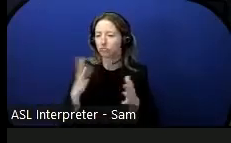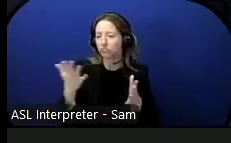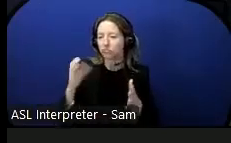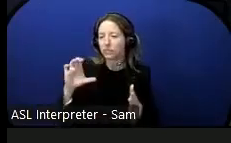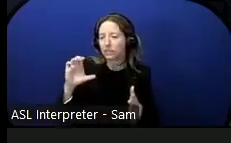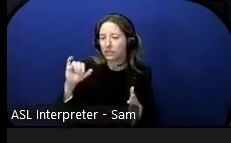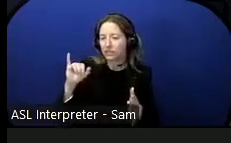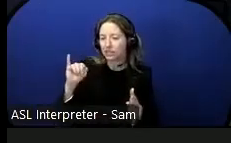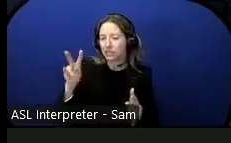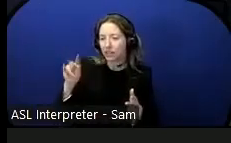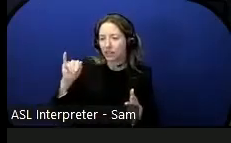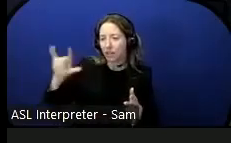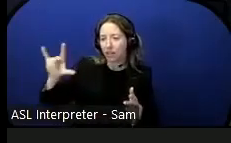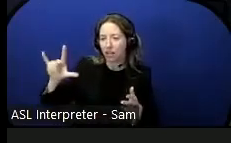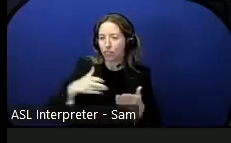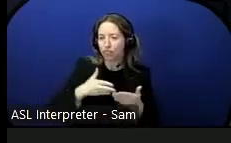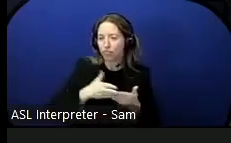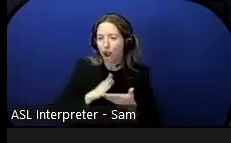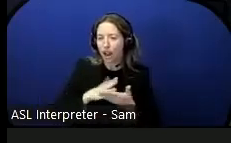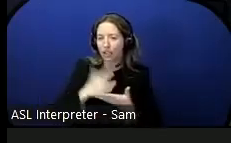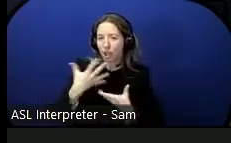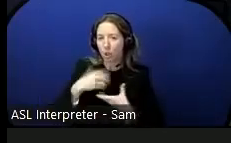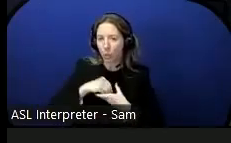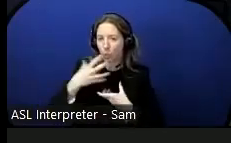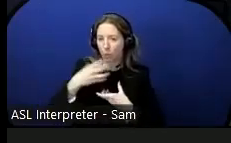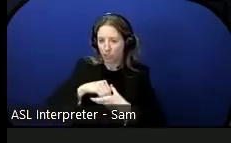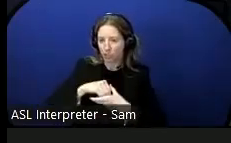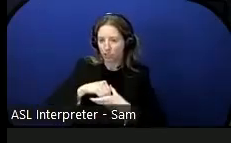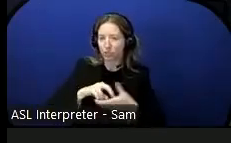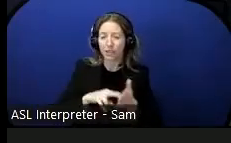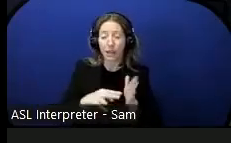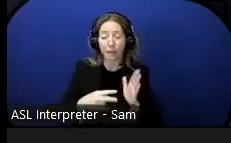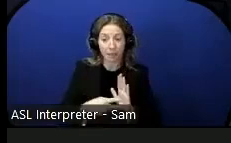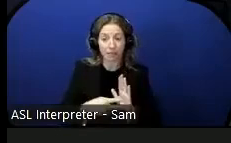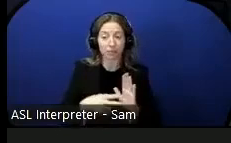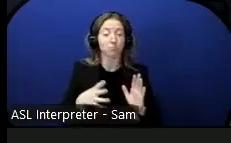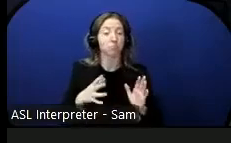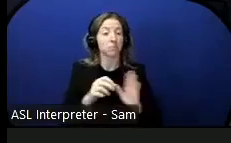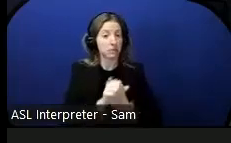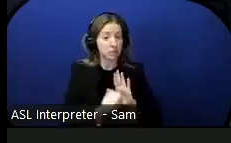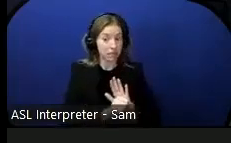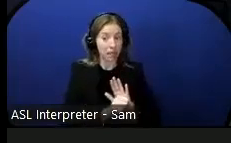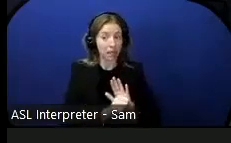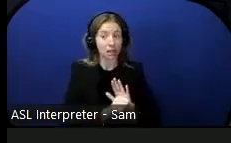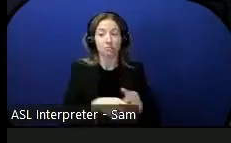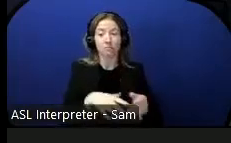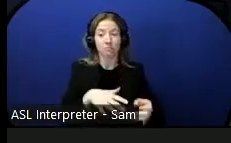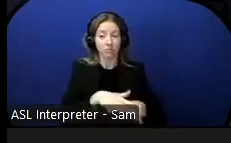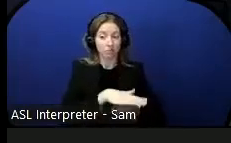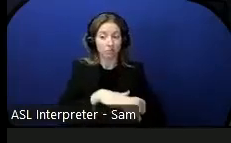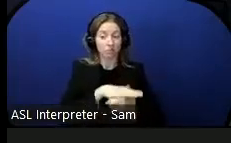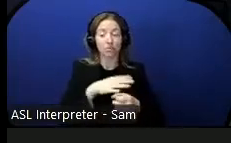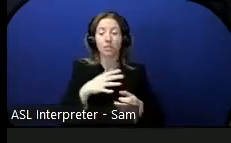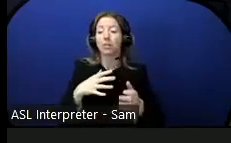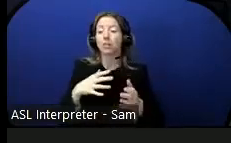need to make services and products accessible. We like to look at this more of a tool for inclusion